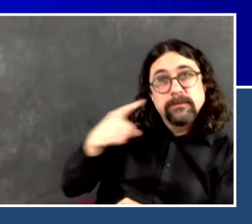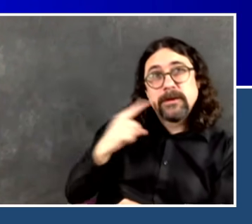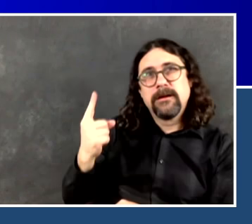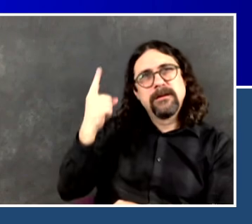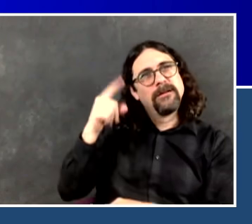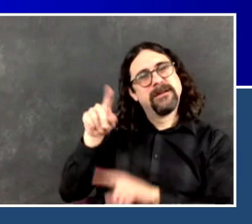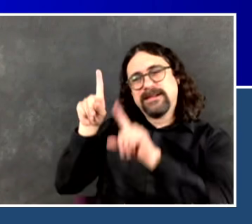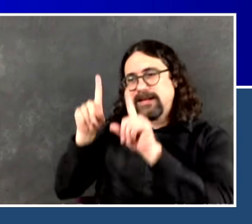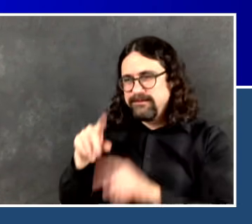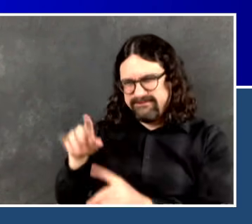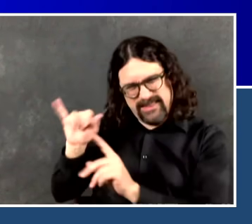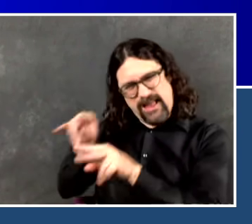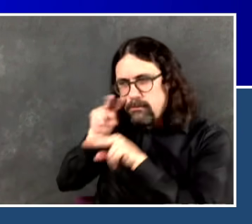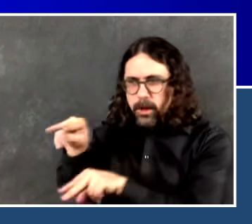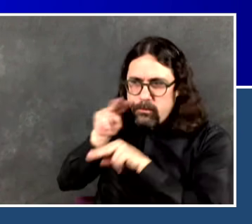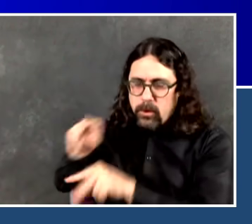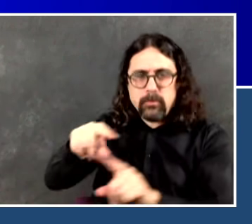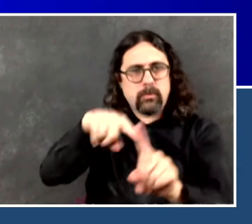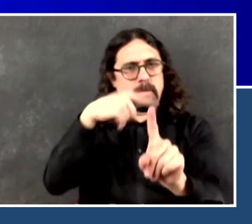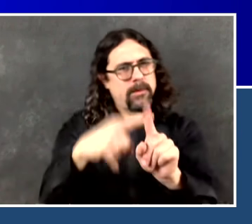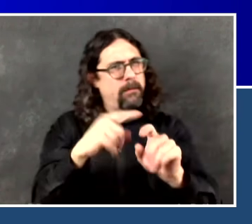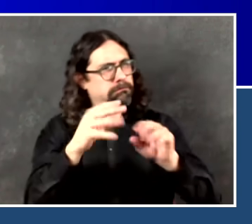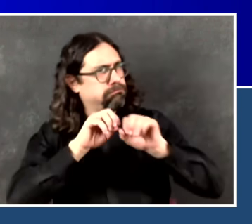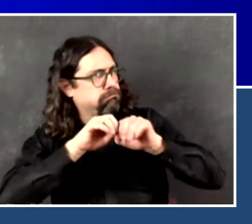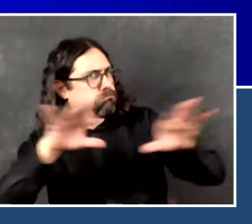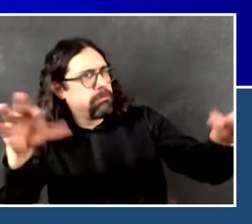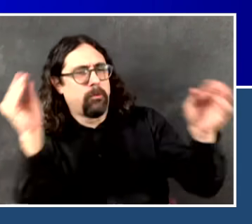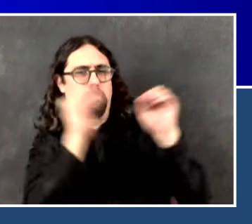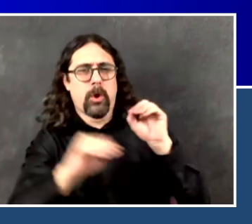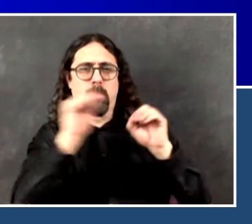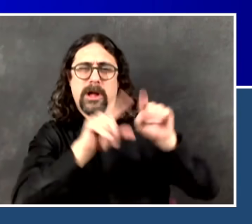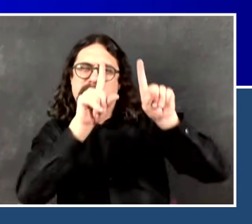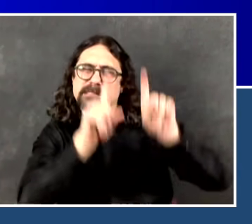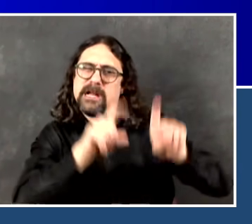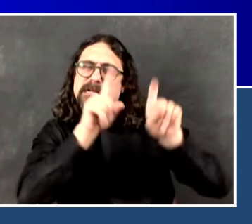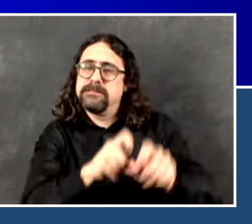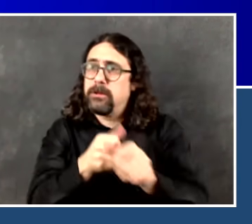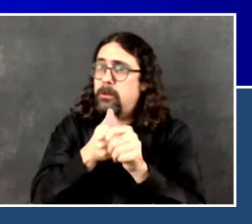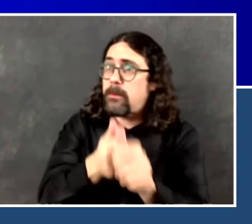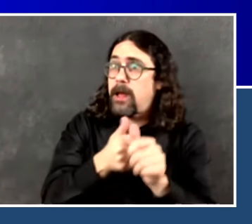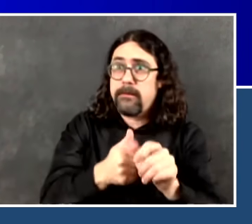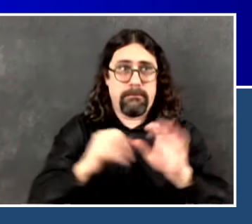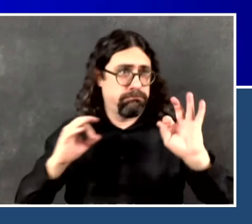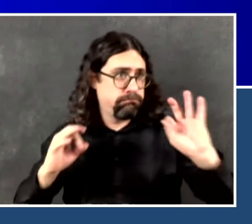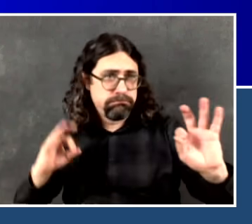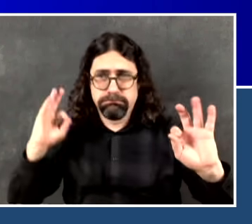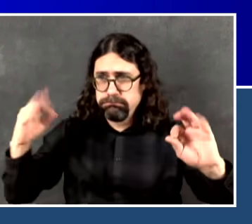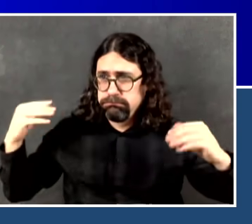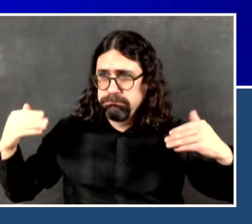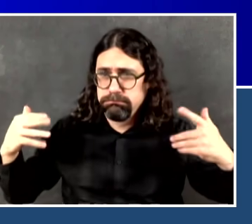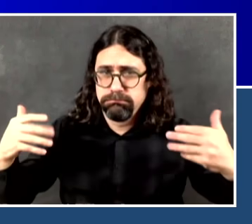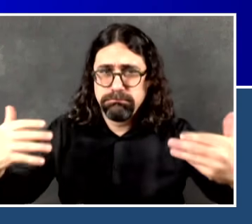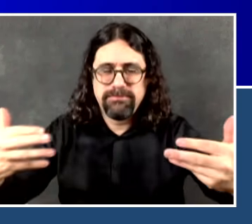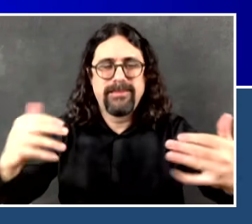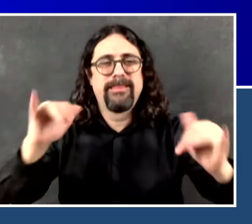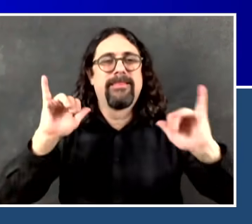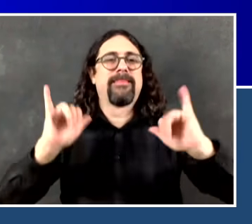KMAI NGSURE THAT EACH STEP WE TAKE IS A STRONG FOOTHOLD BEFORE WE TAKE THE NEXT STEP. SO THAT'S THE